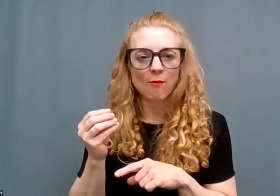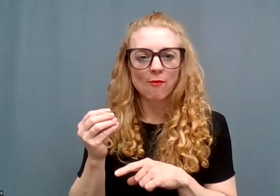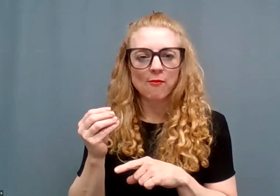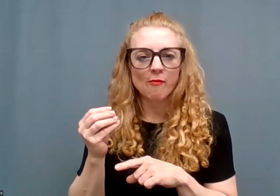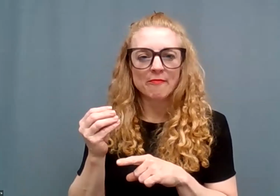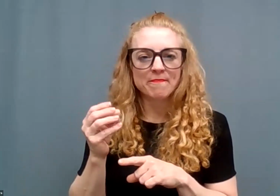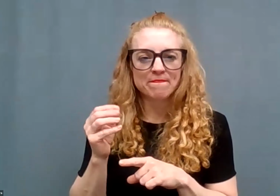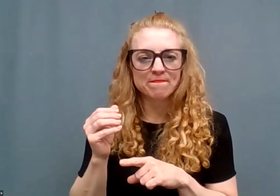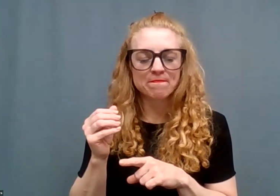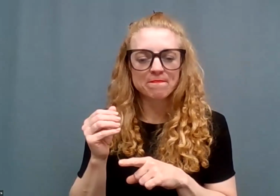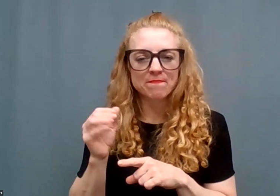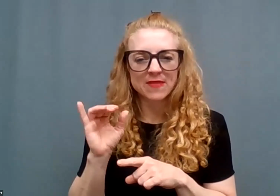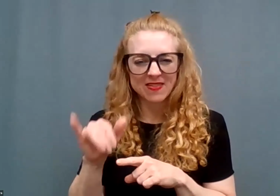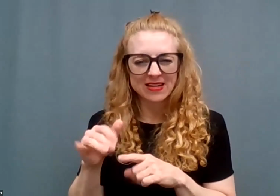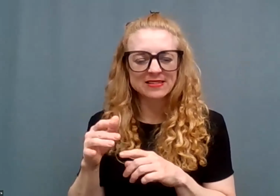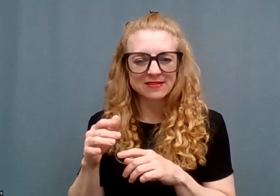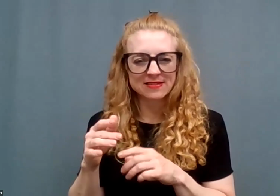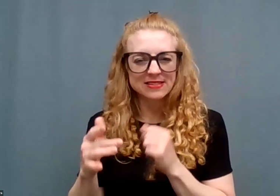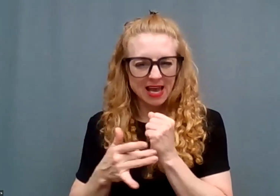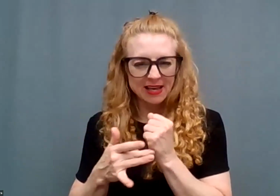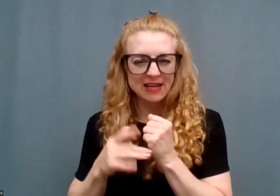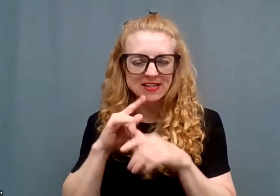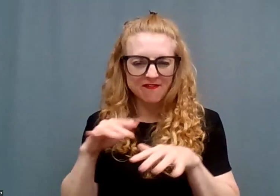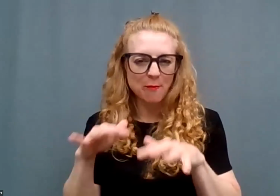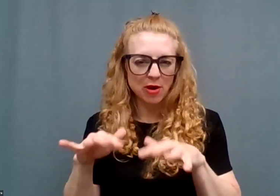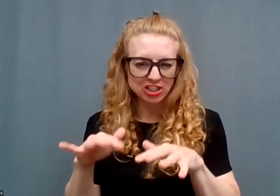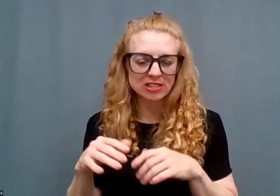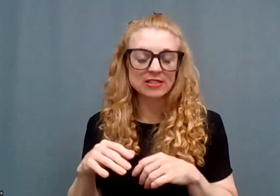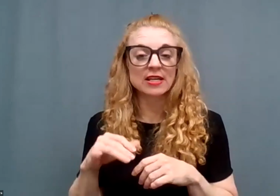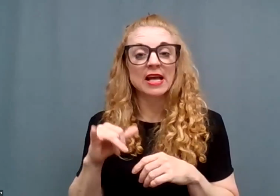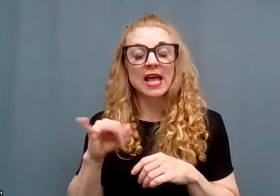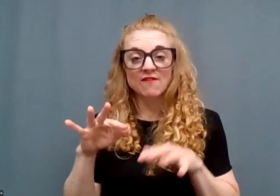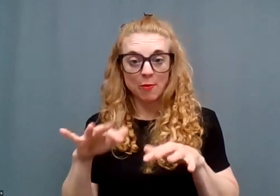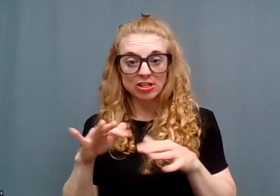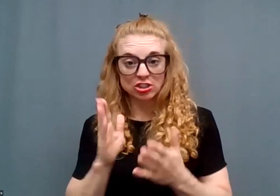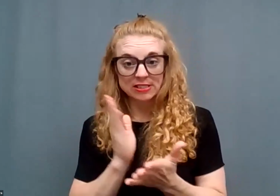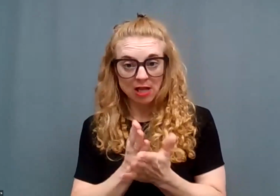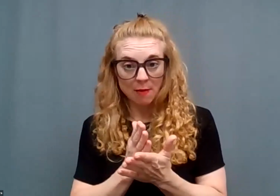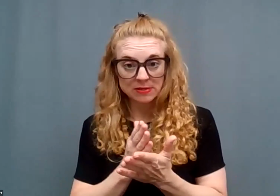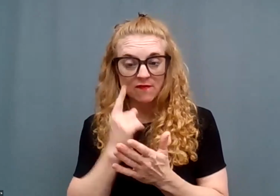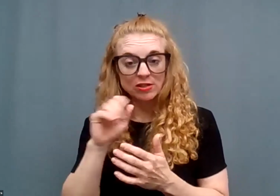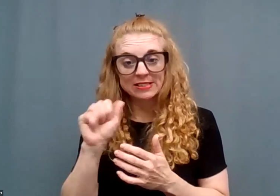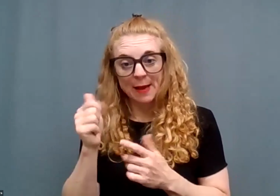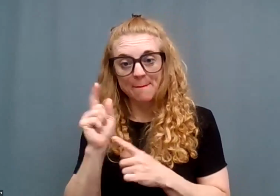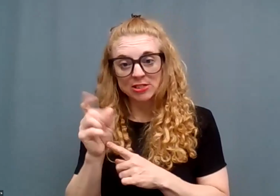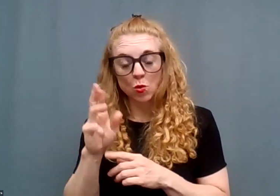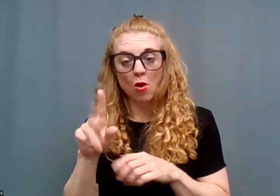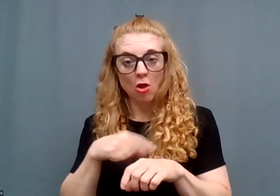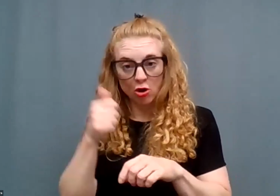there's vibration as soon as that vibration stops for 10 minutes or longer send me alert to say the